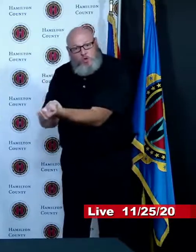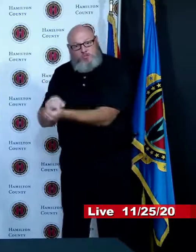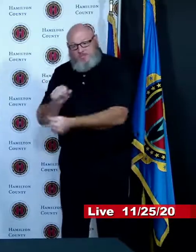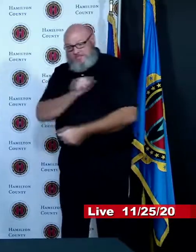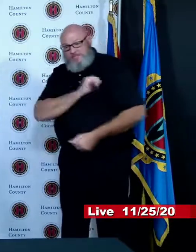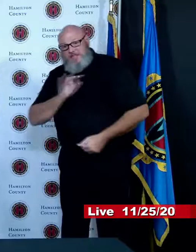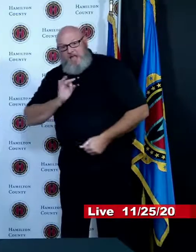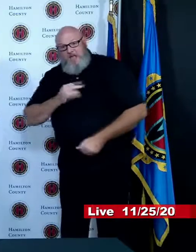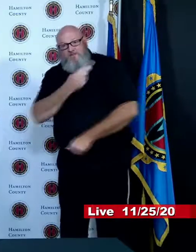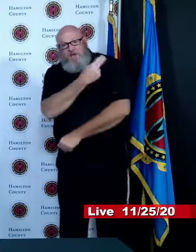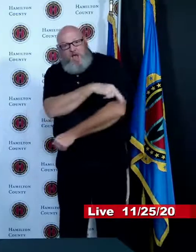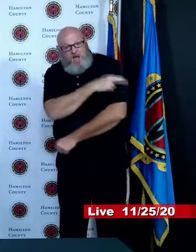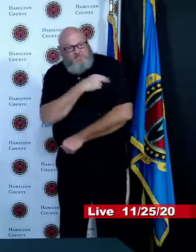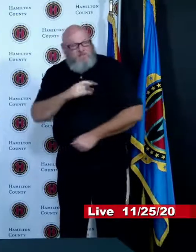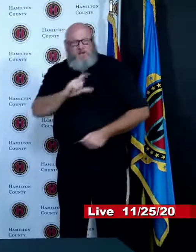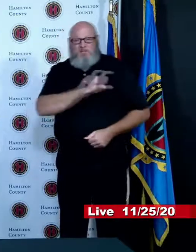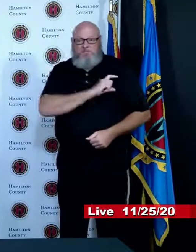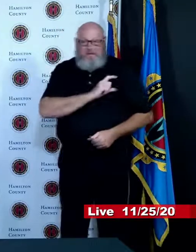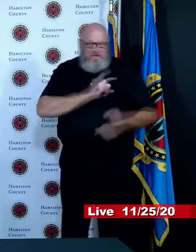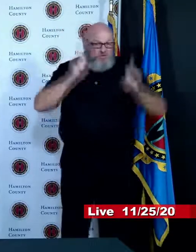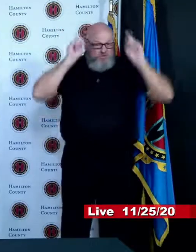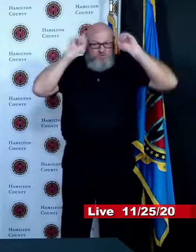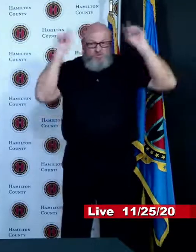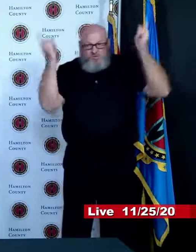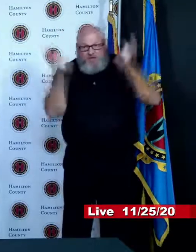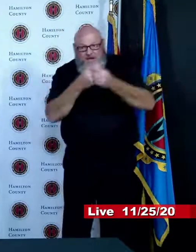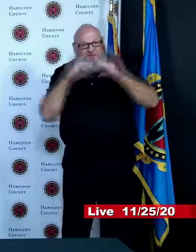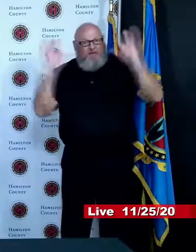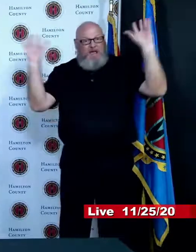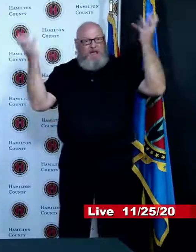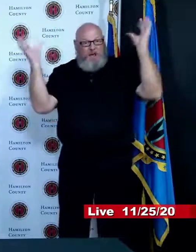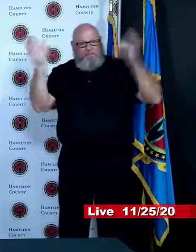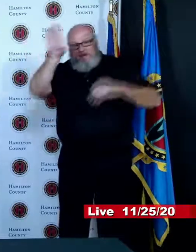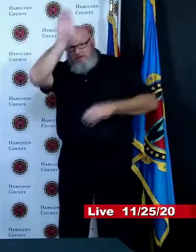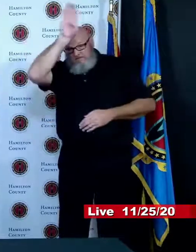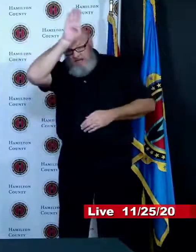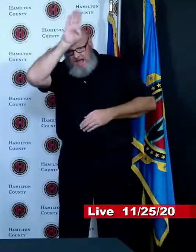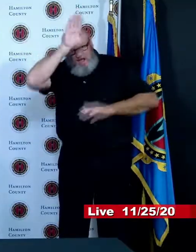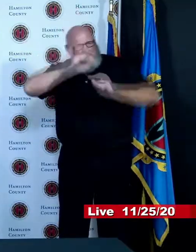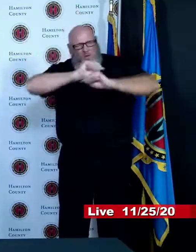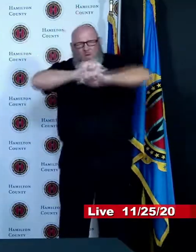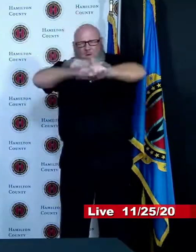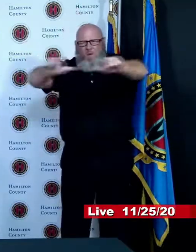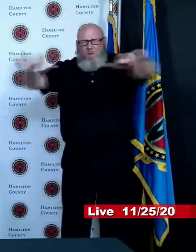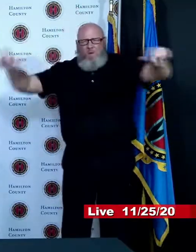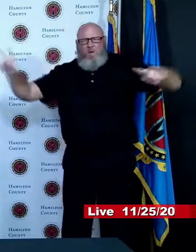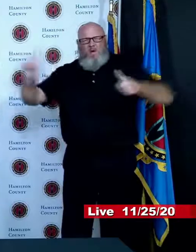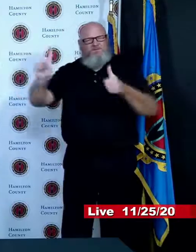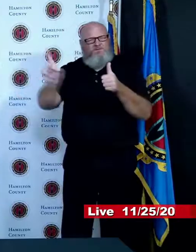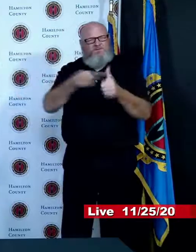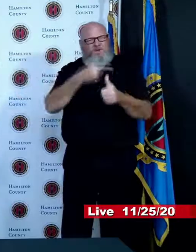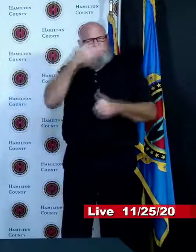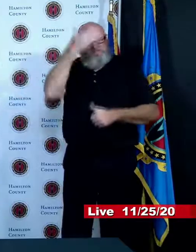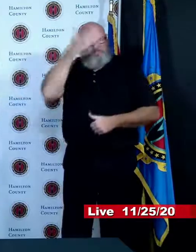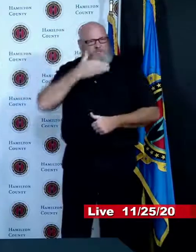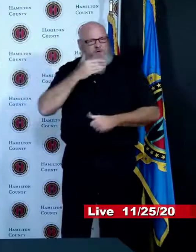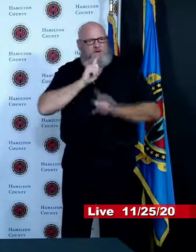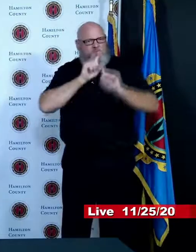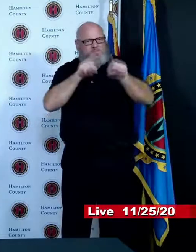reduce this trend yeah I didn't I wanted to as I said try to remain positive about the plateau and it is good news it is